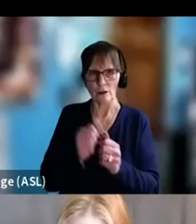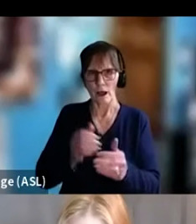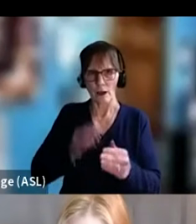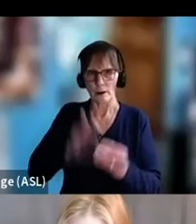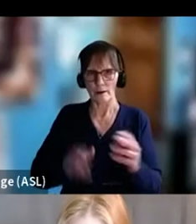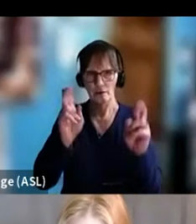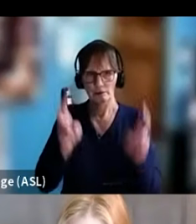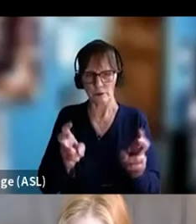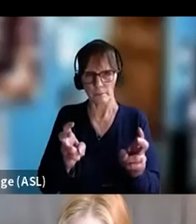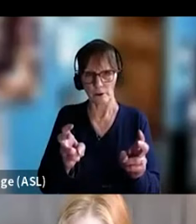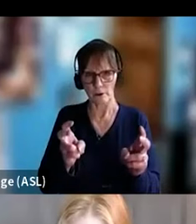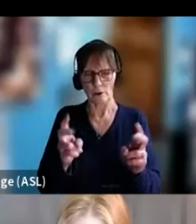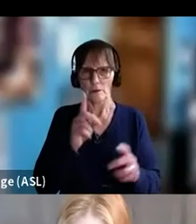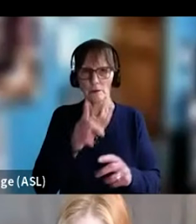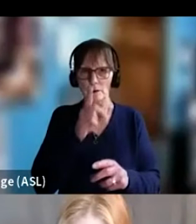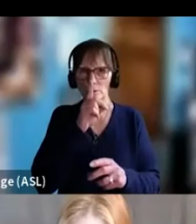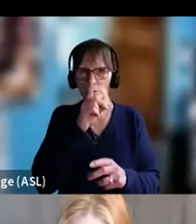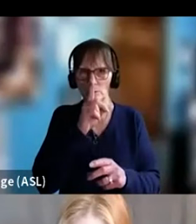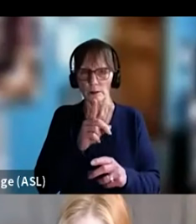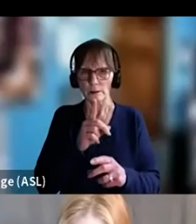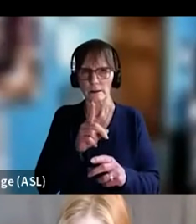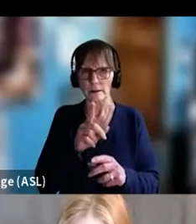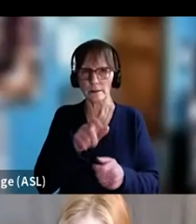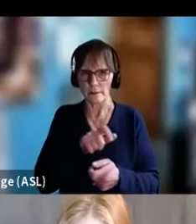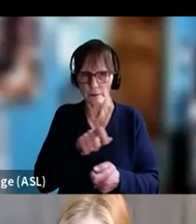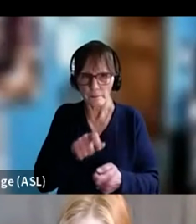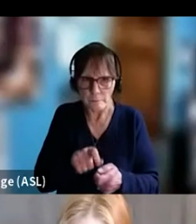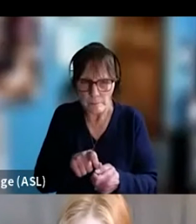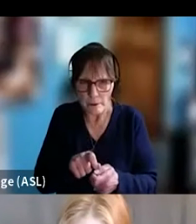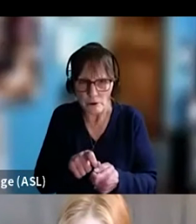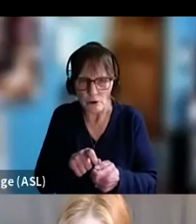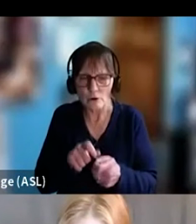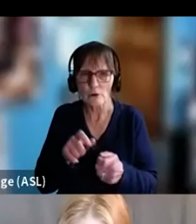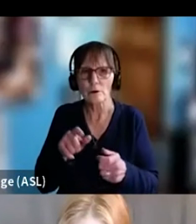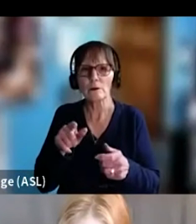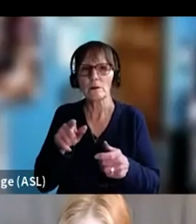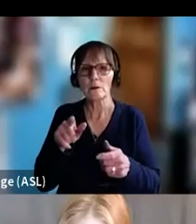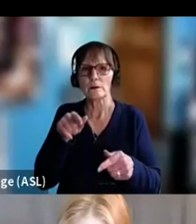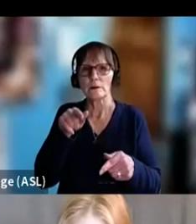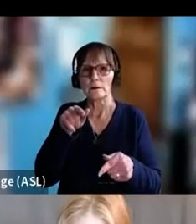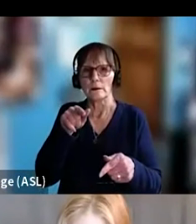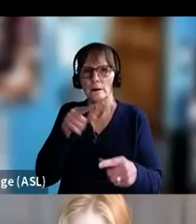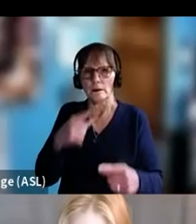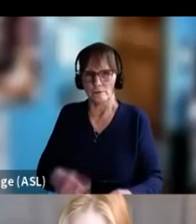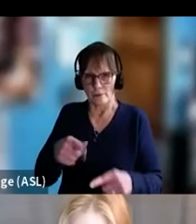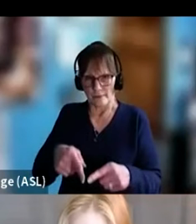of really that's one of the particular barriers for this intersectional issue. And I just wanted to see, Caitlin,